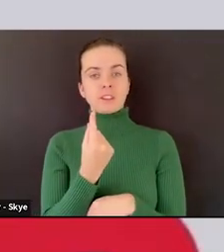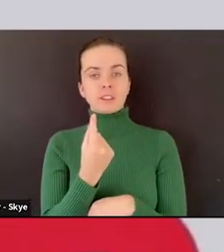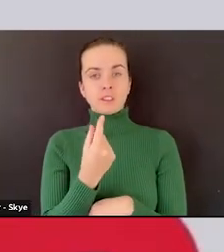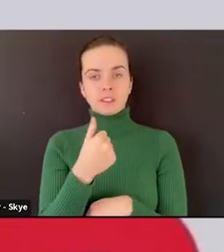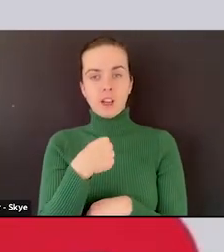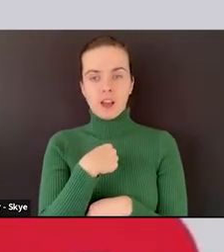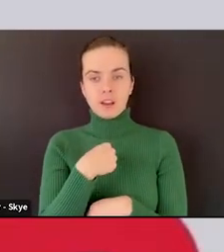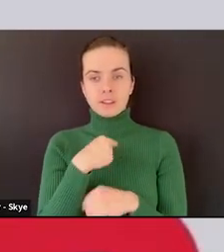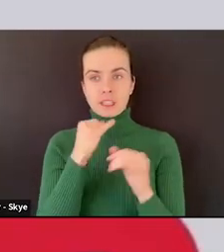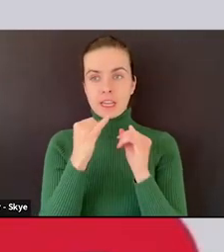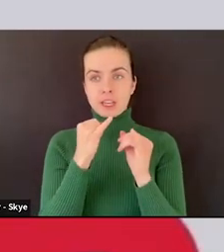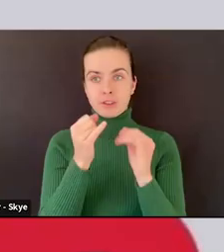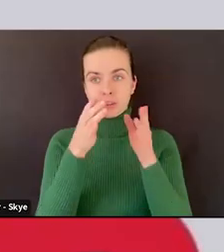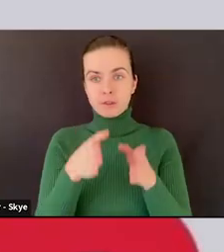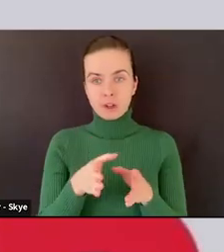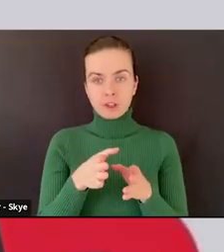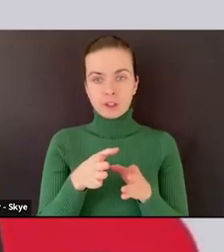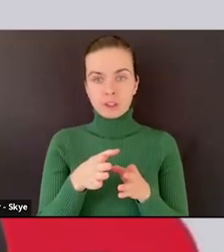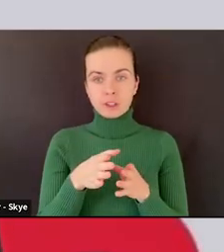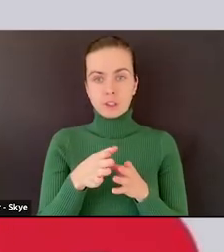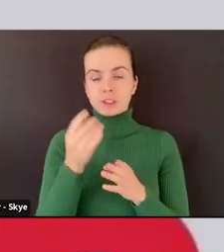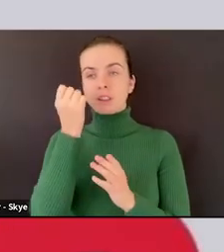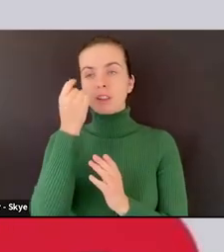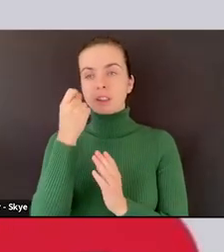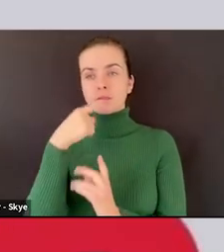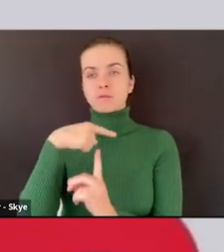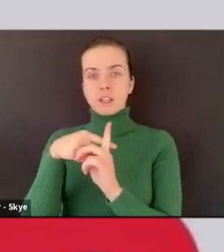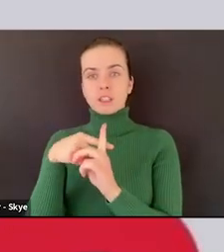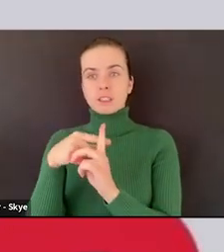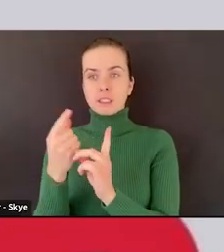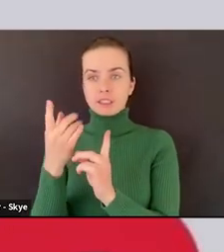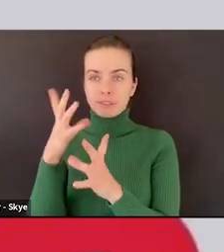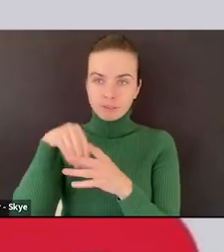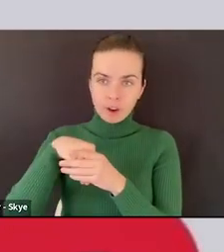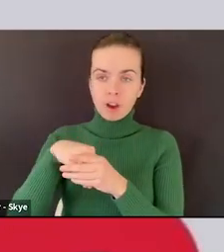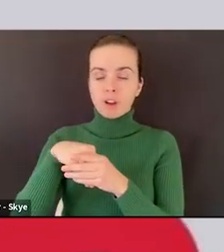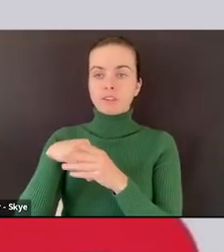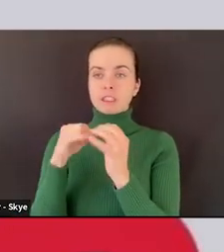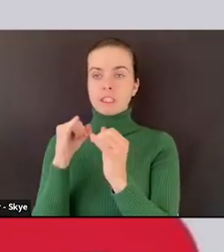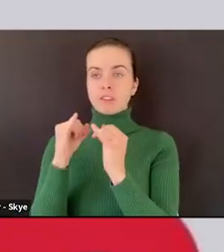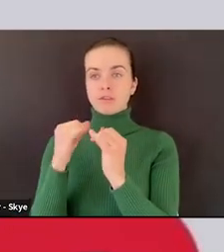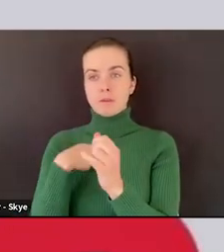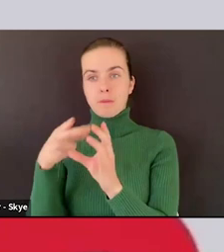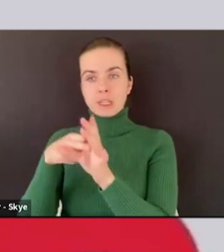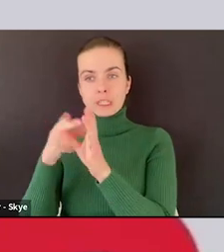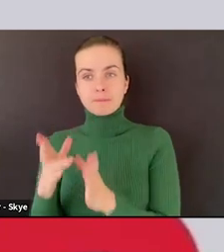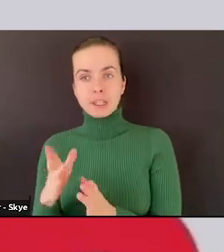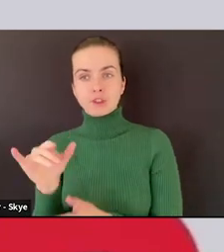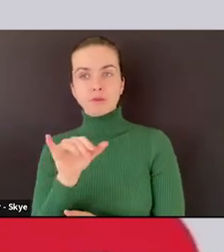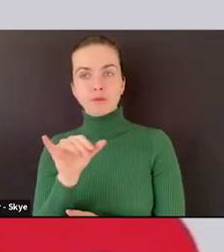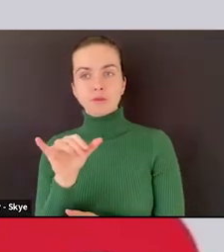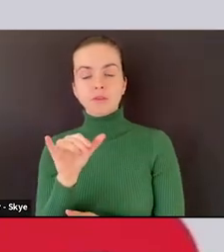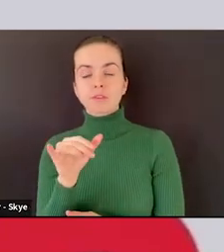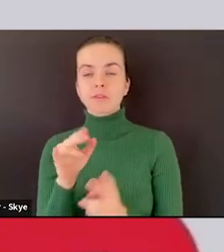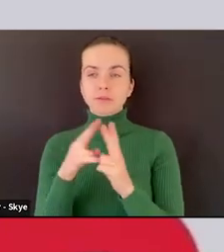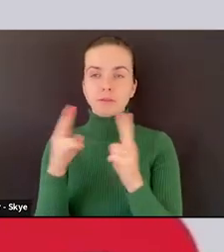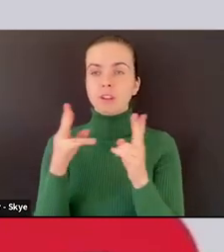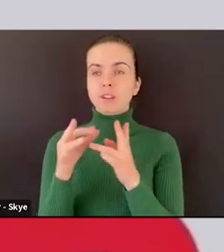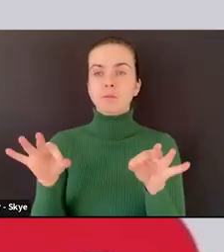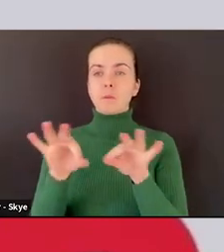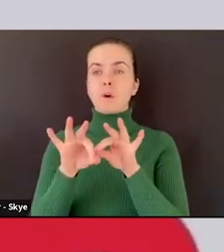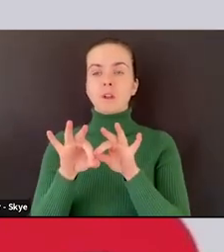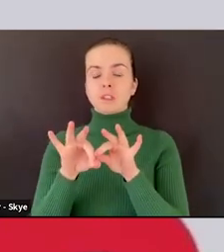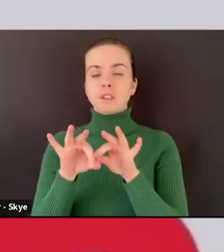interviewer, but I am also a subject in the study. And it is very important, like I say, that we do